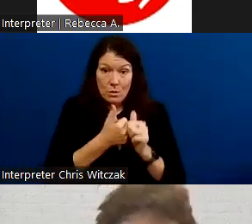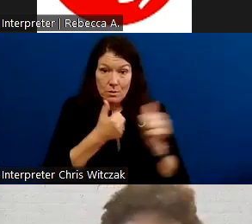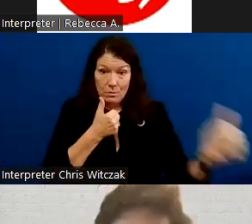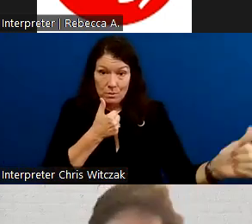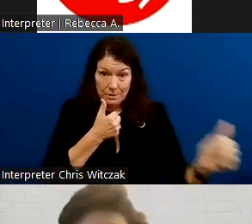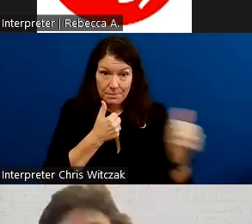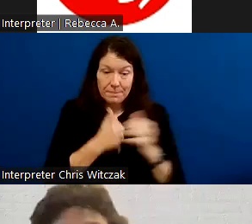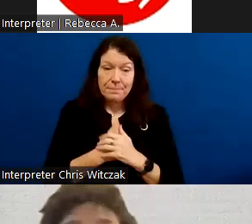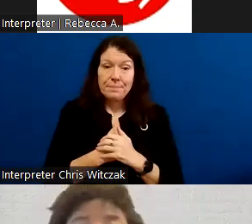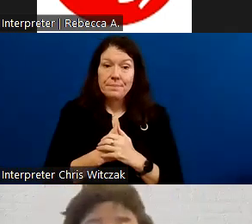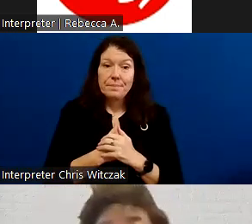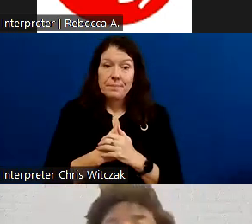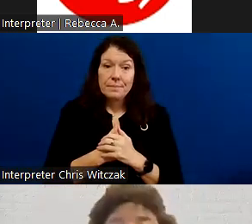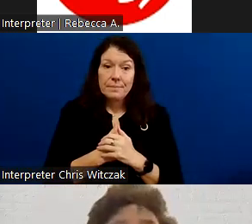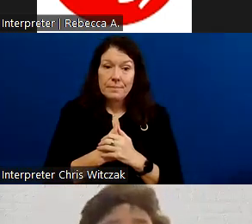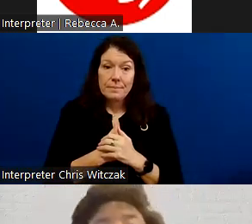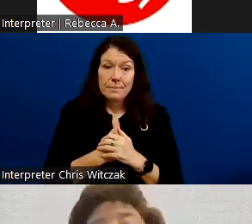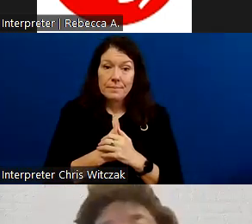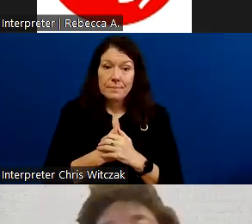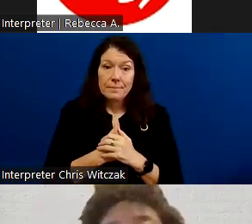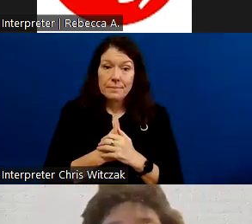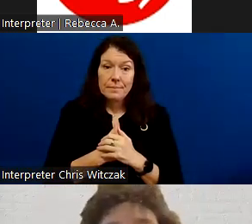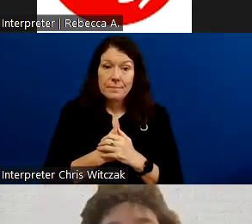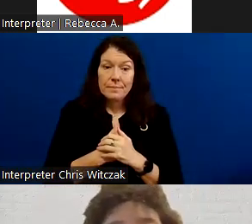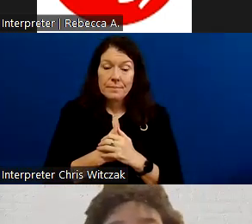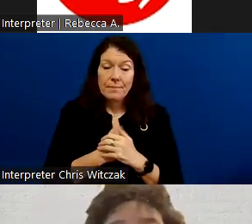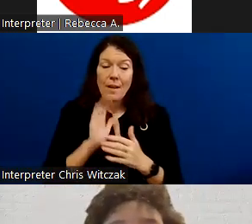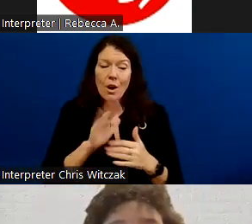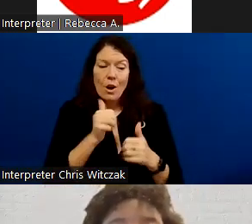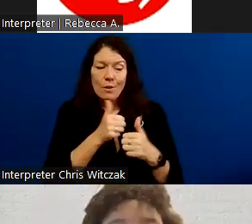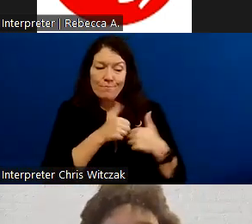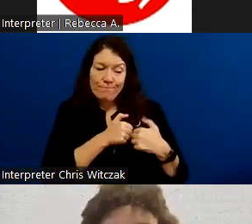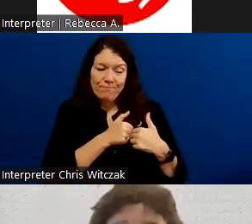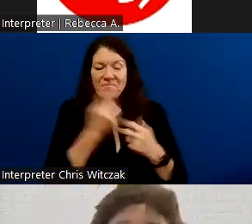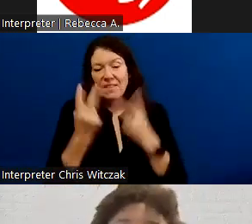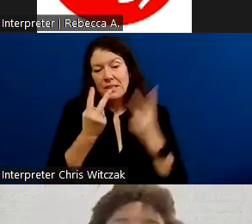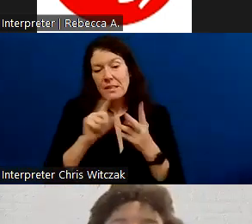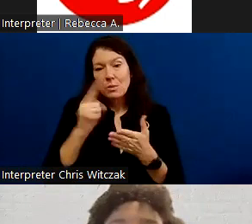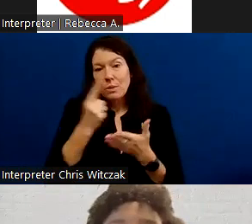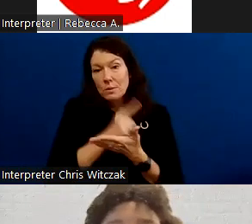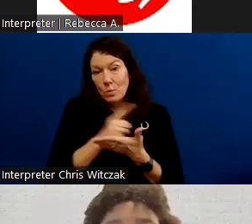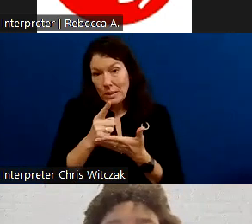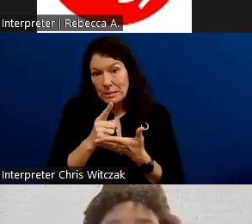her significant other tends to visit about once a week and will stay at her home for